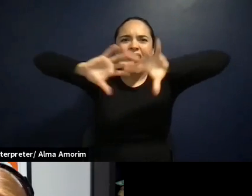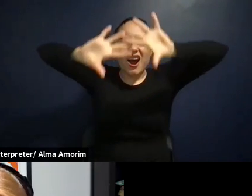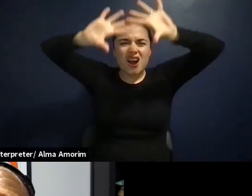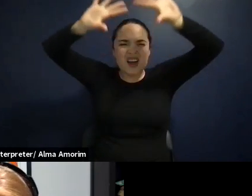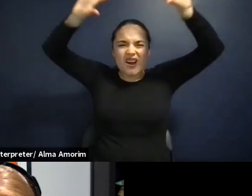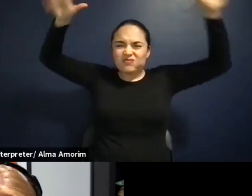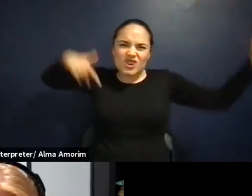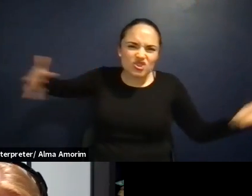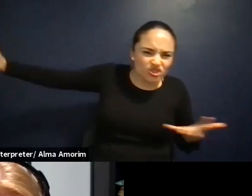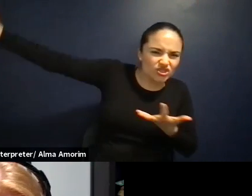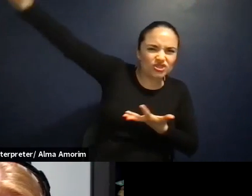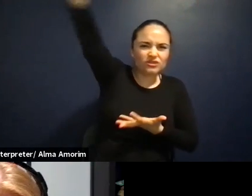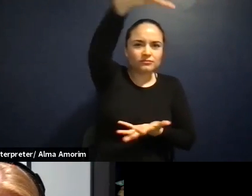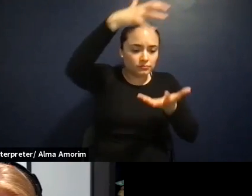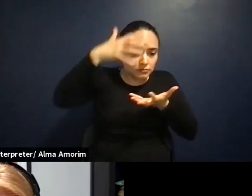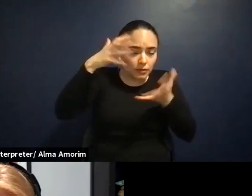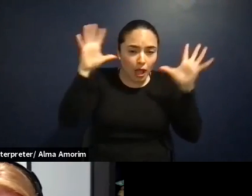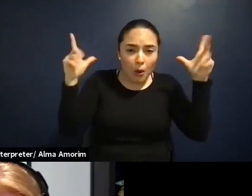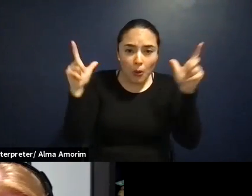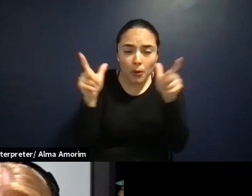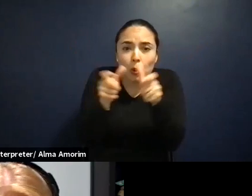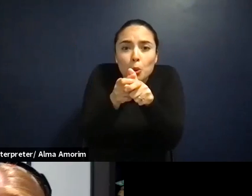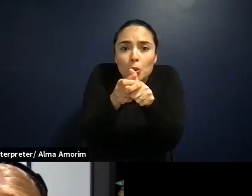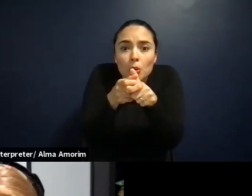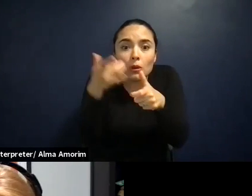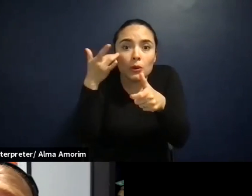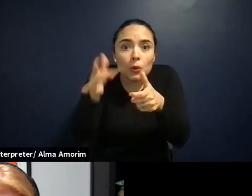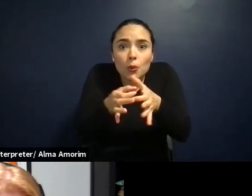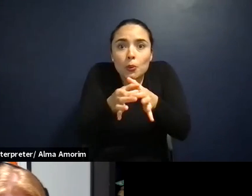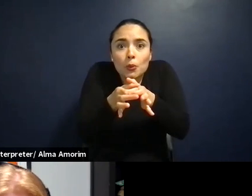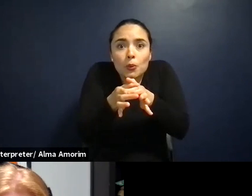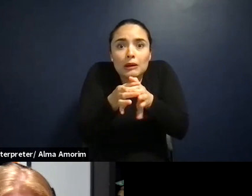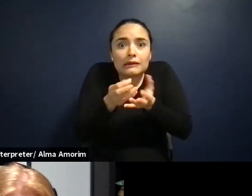when we do get it, out some people like to hold on to it because it's so precious and so rare.